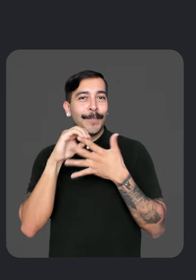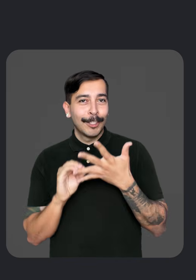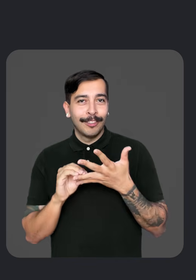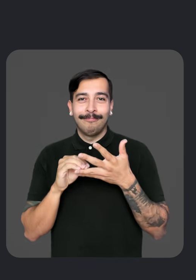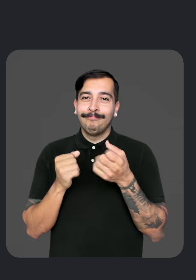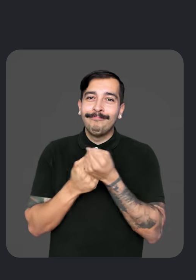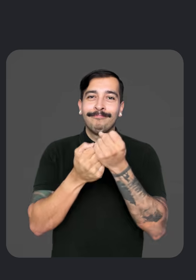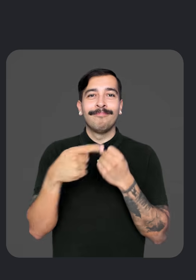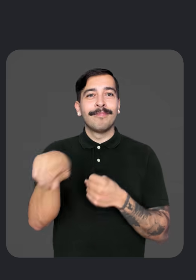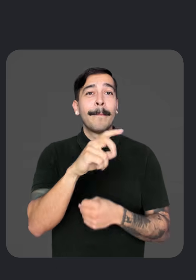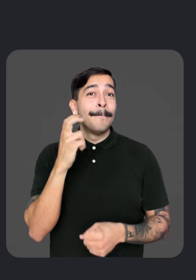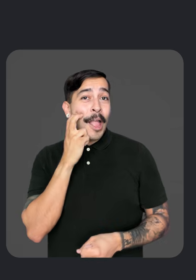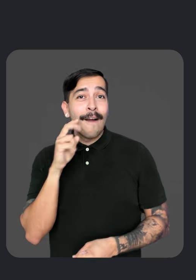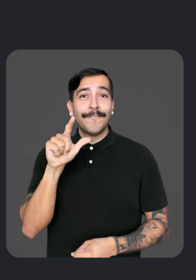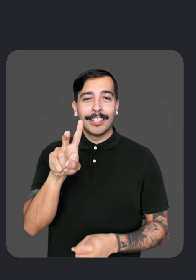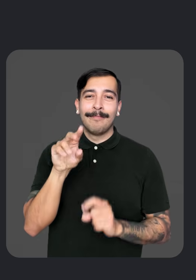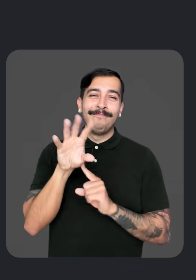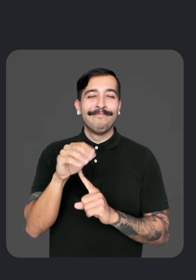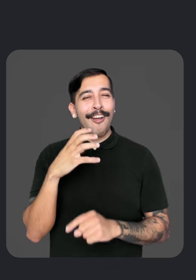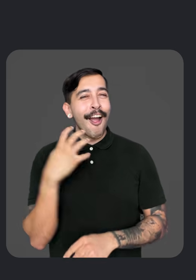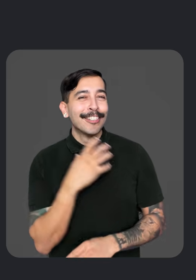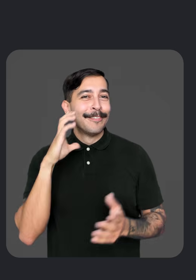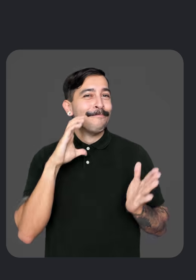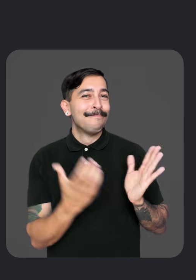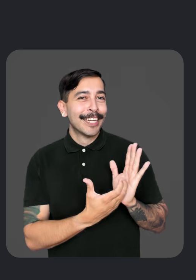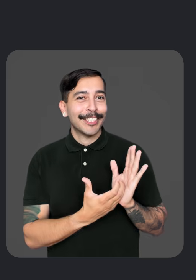that assists users with blindness or low vision to take awesome photos.